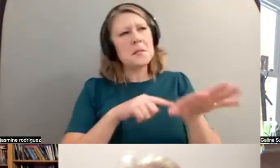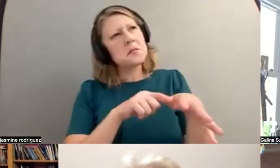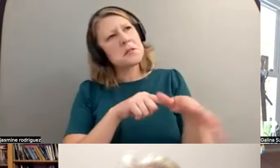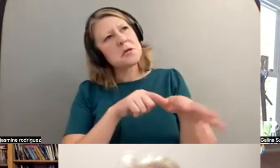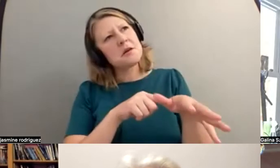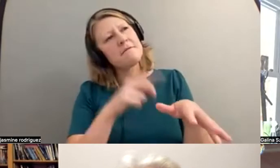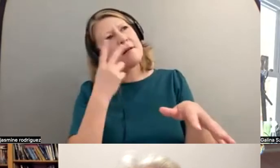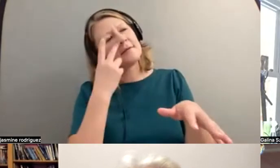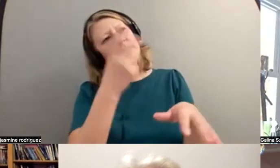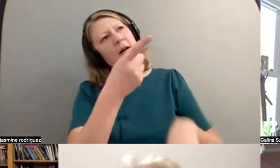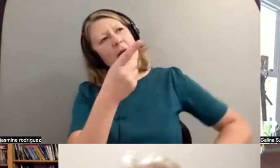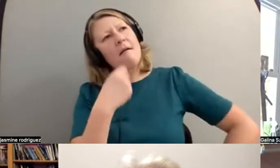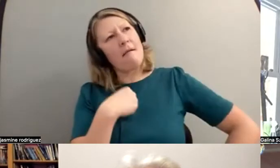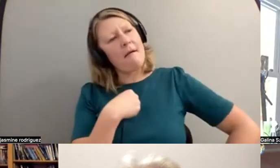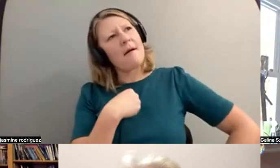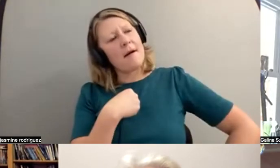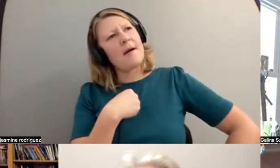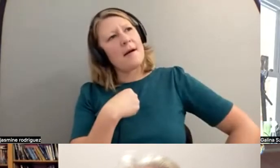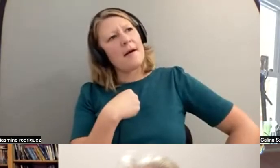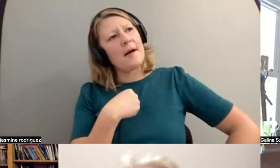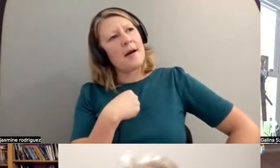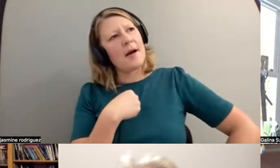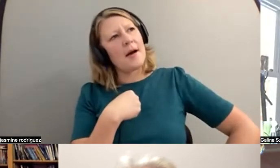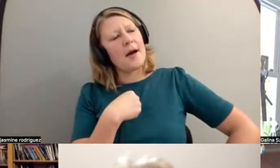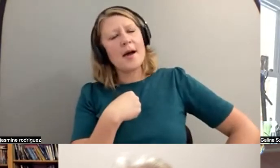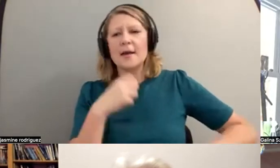I can imagine company of people that are very different,